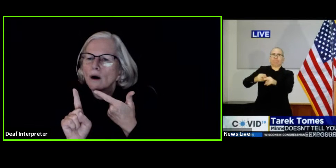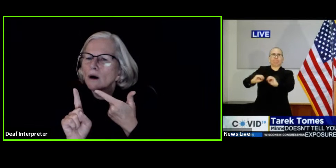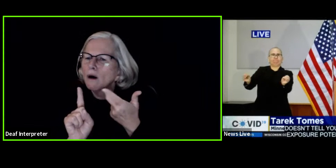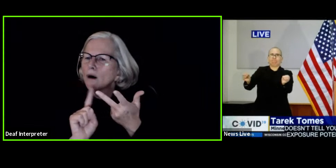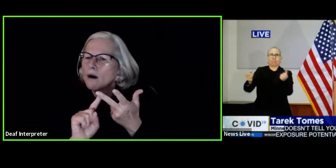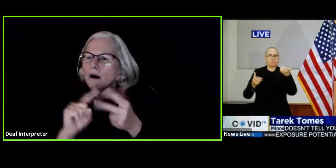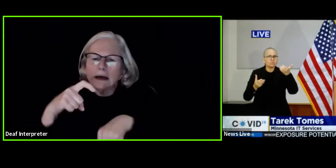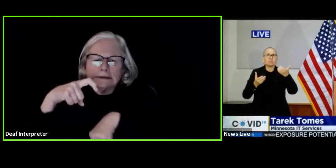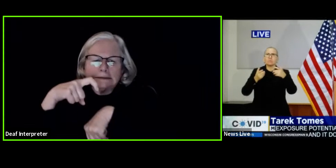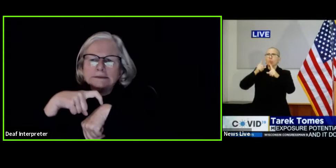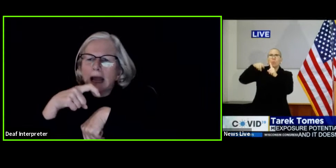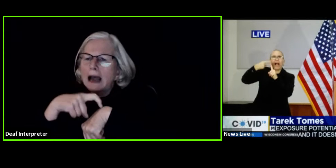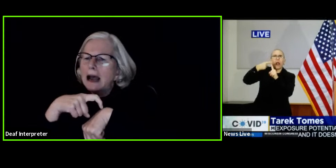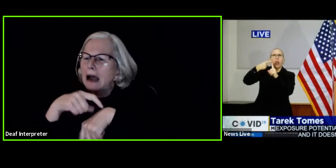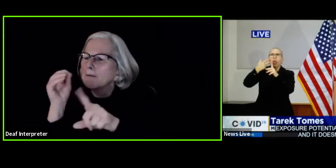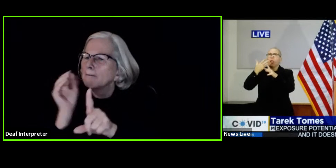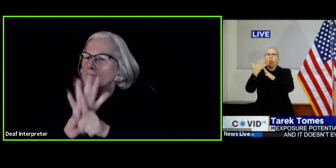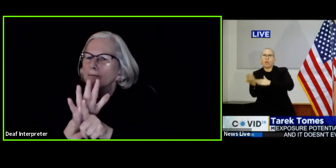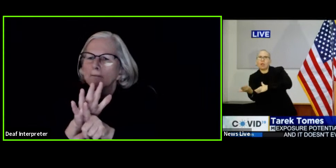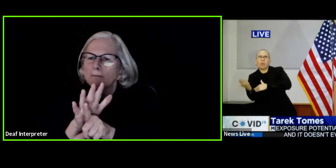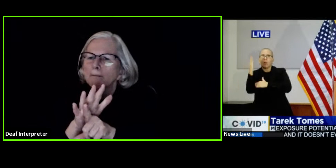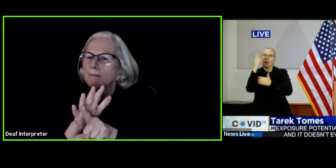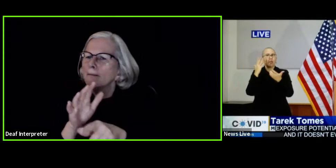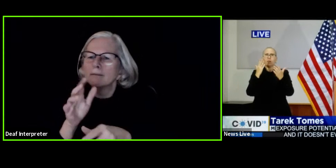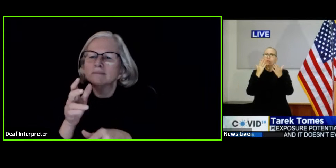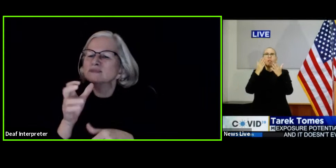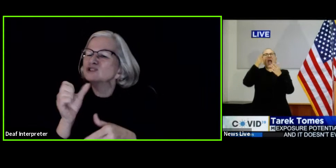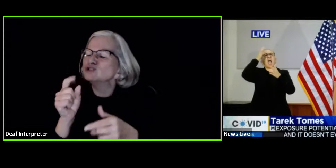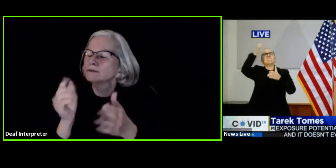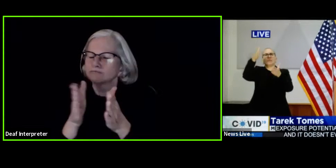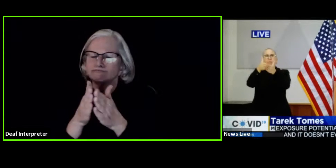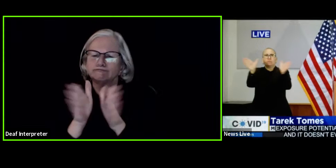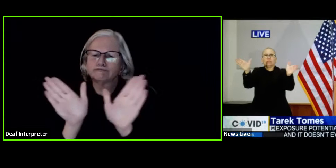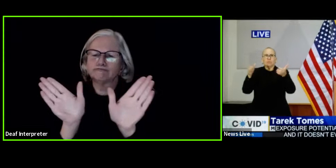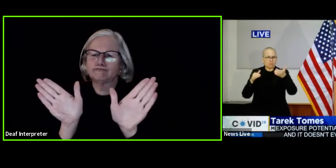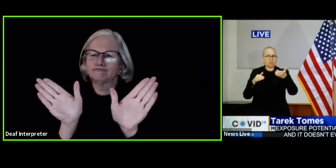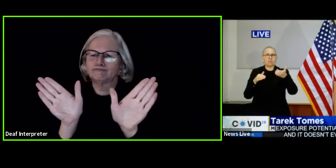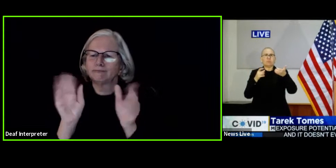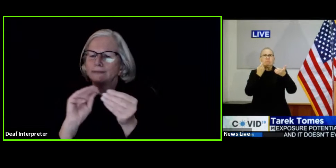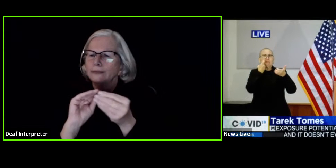IT JUST GIVES A BROAD TIME RANGE, WITHIN THE LAST THREE